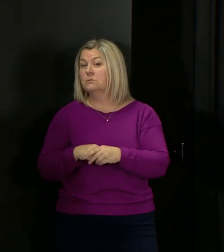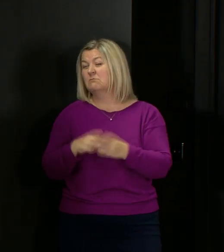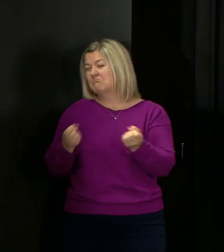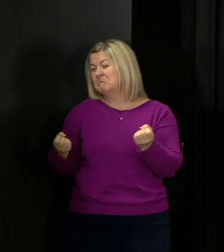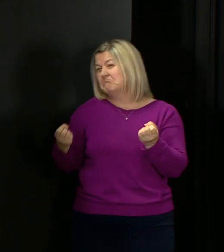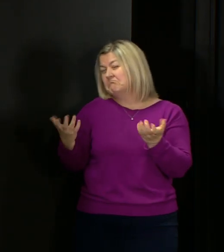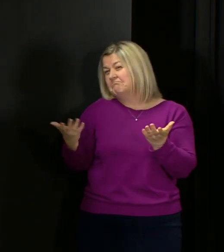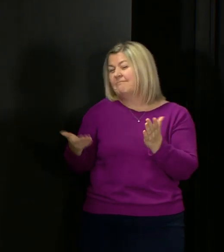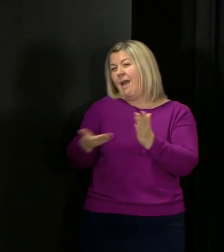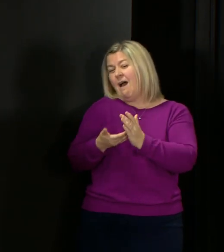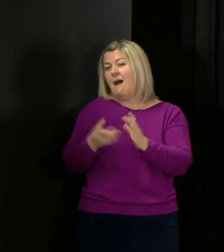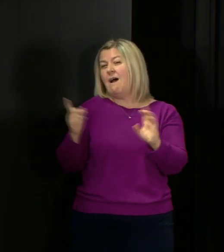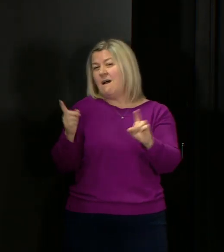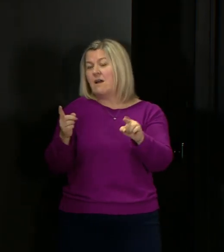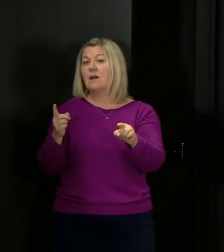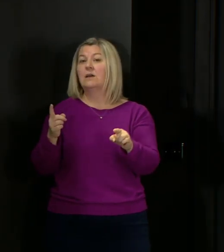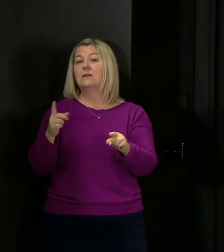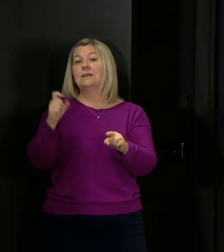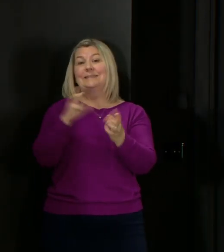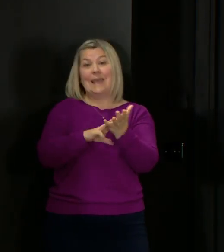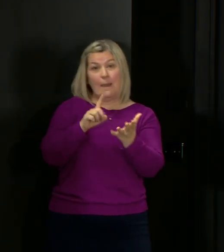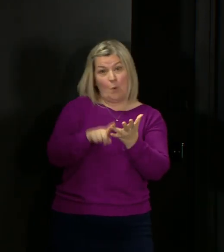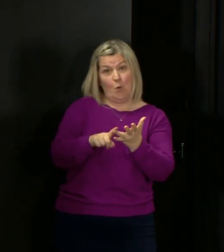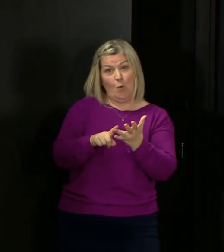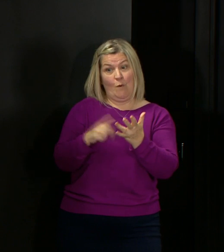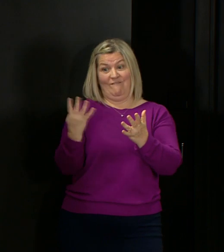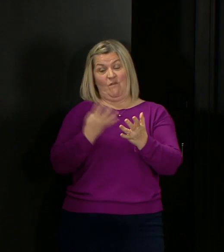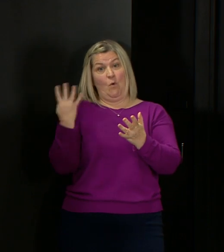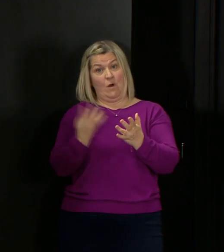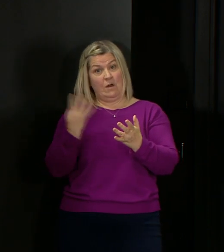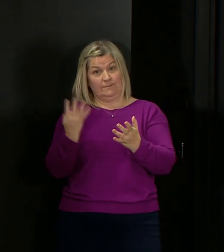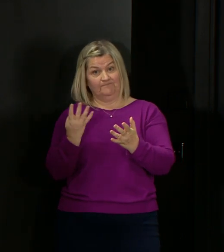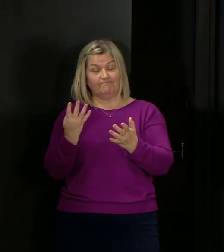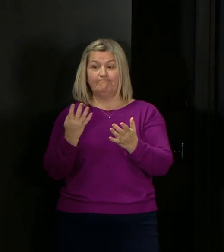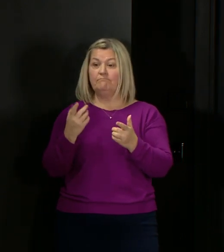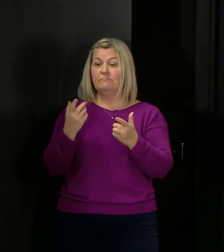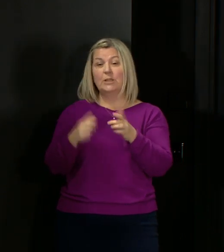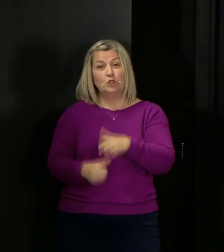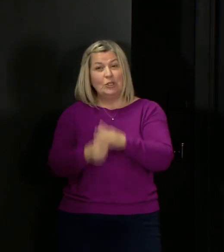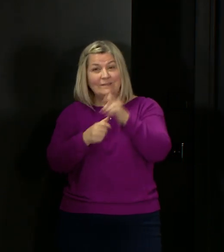is that both the CMOs, the chief scientists and indeed Chief Nursing Officers and Clinical